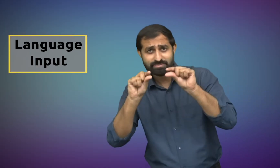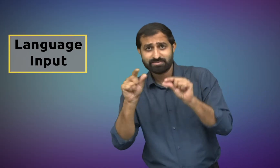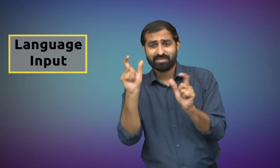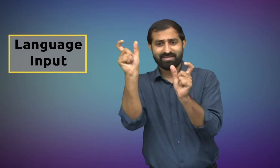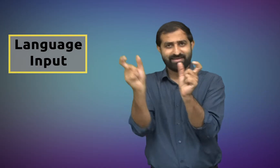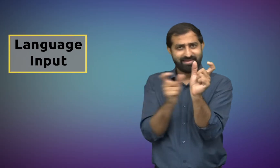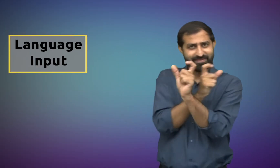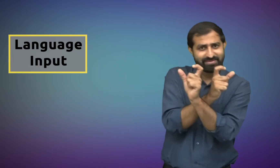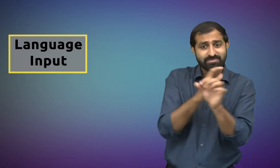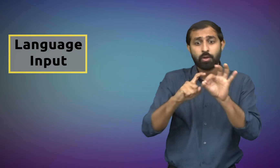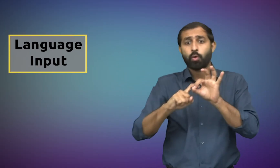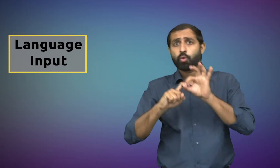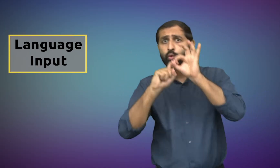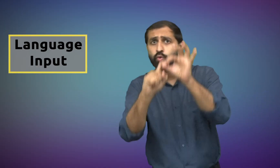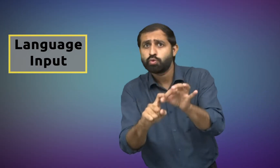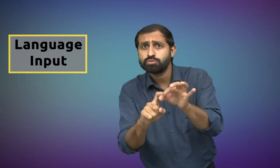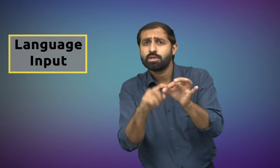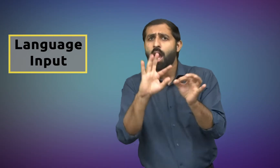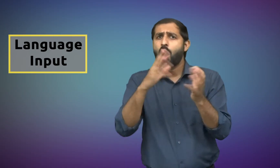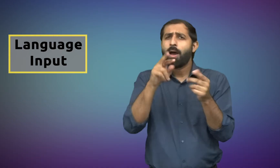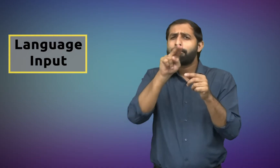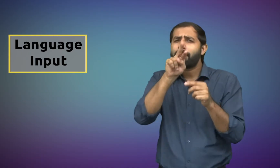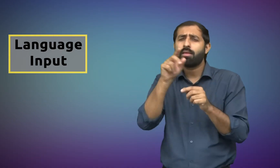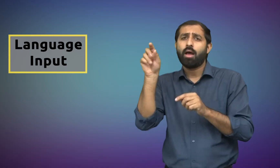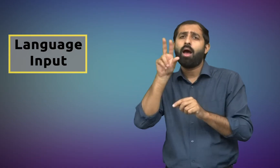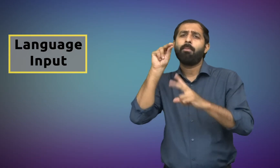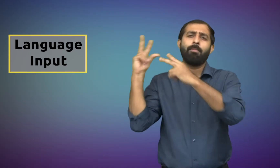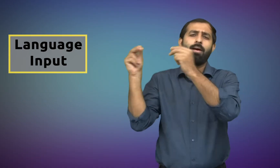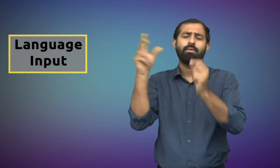forming sentences, asking questions and so on.